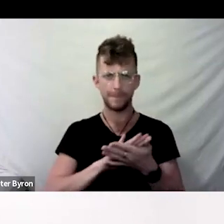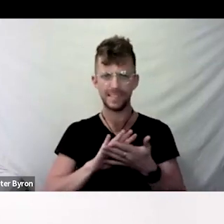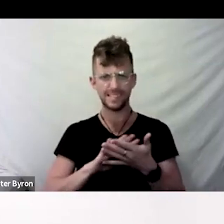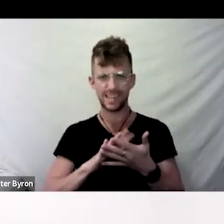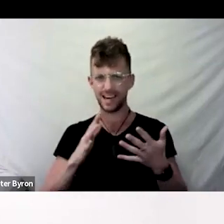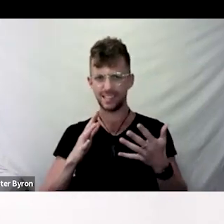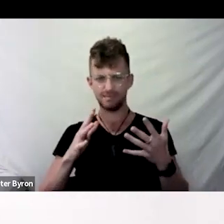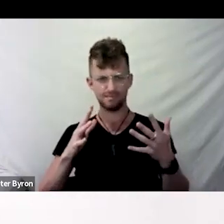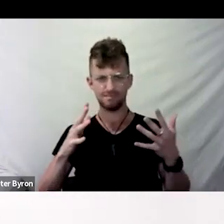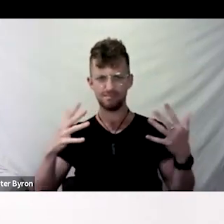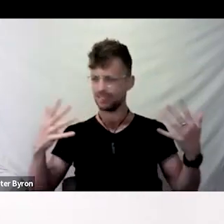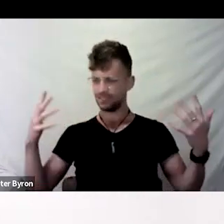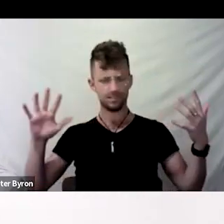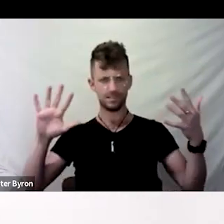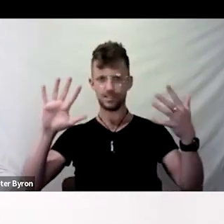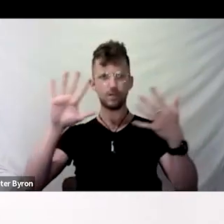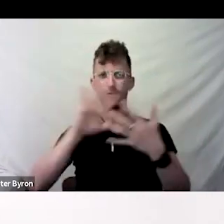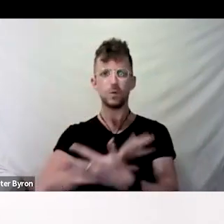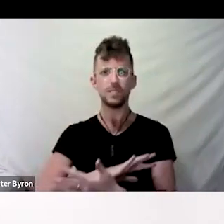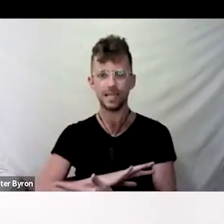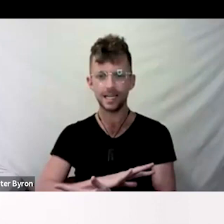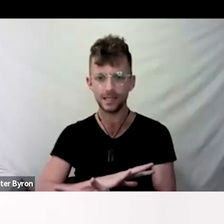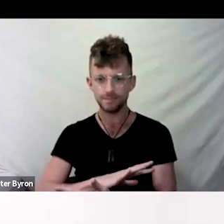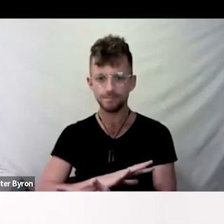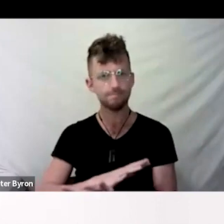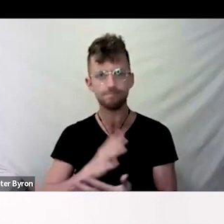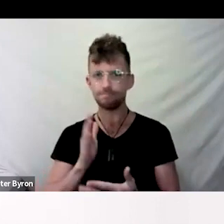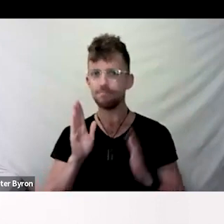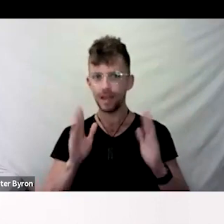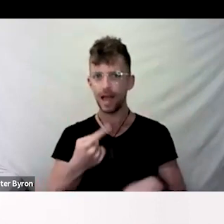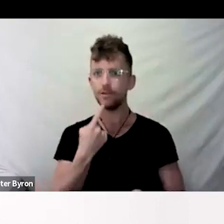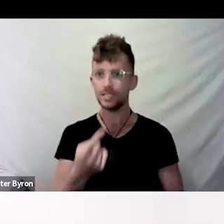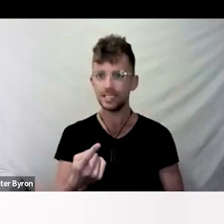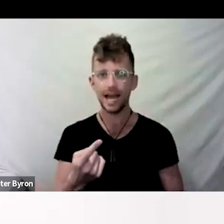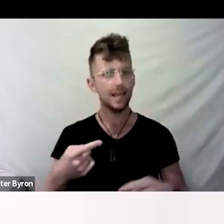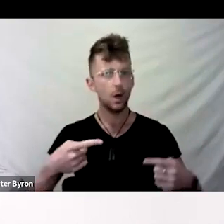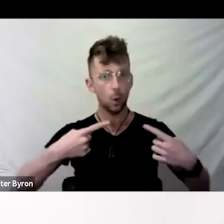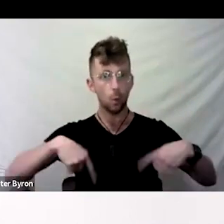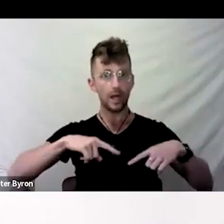We have been doing some learning together. Overseas travel, this kind is one of the areas